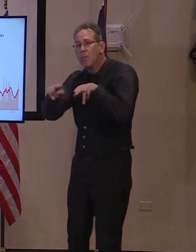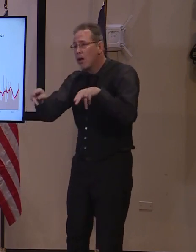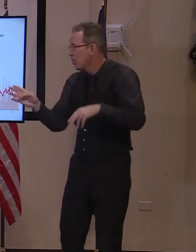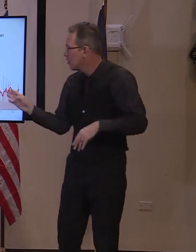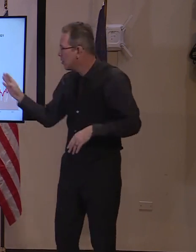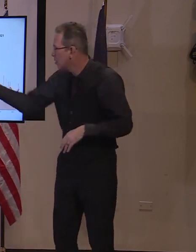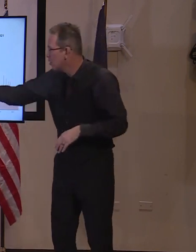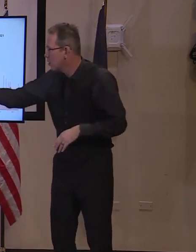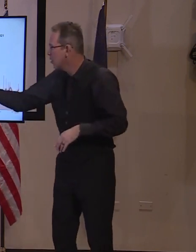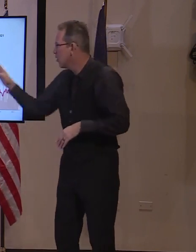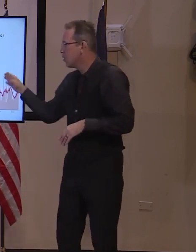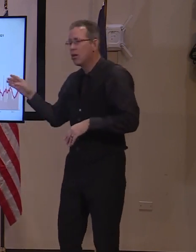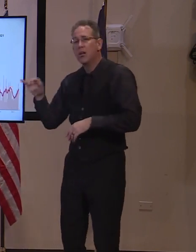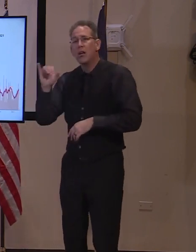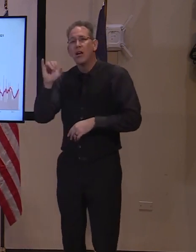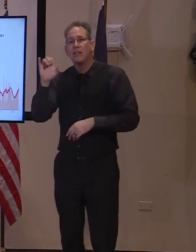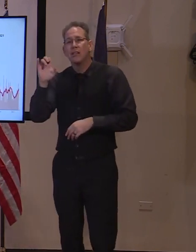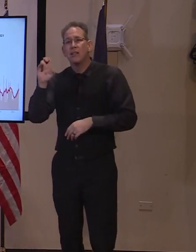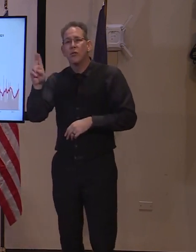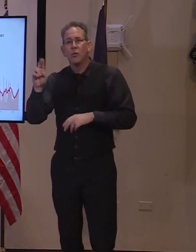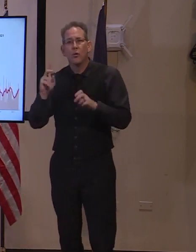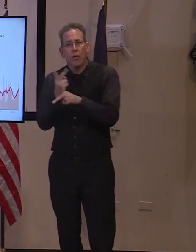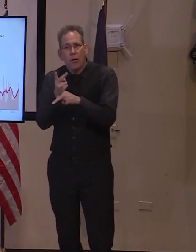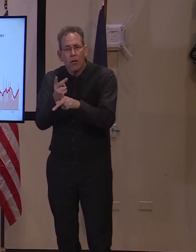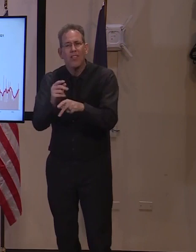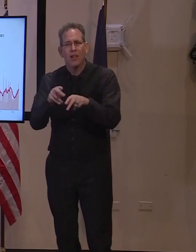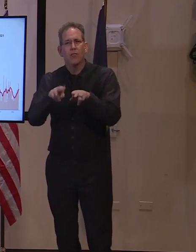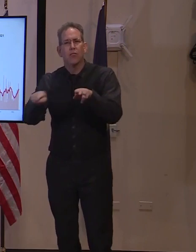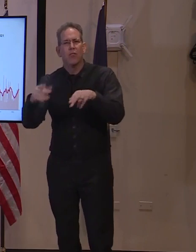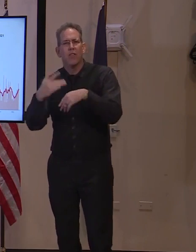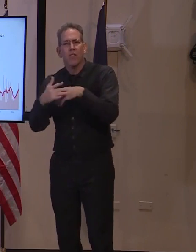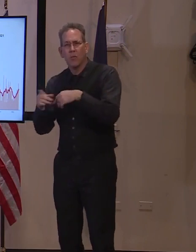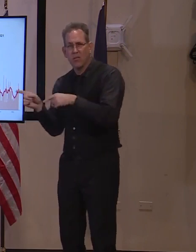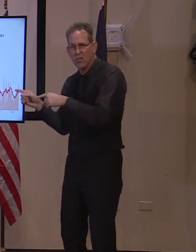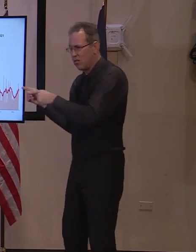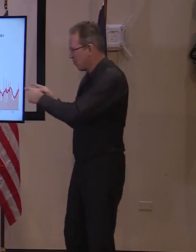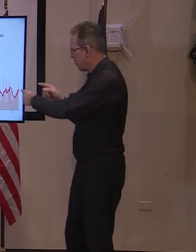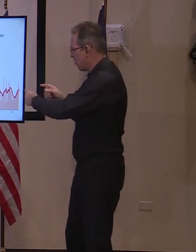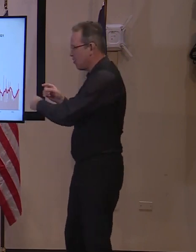did pick up this week, providing some additional rooms. But again, still only